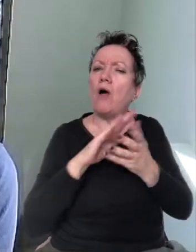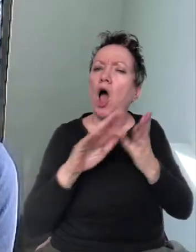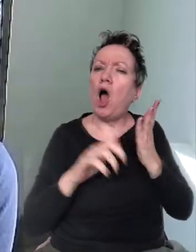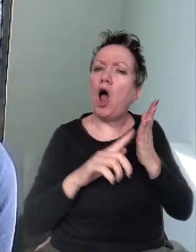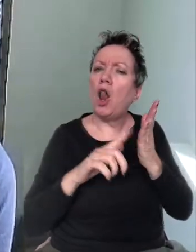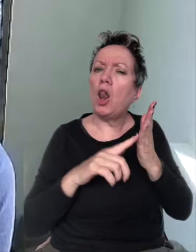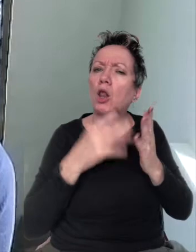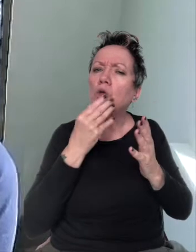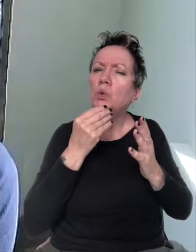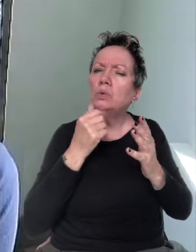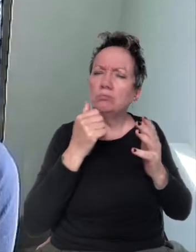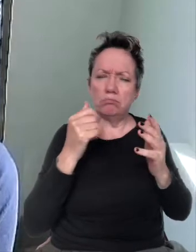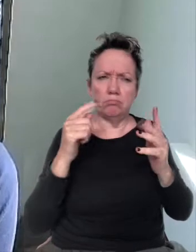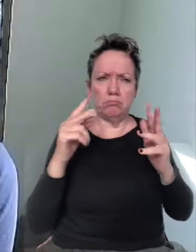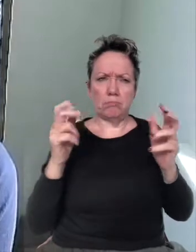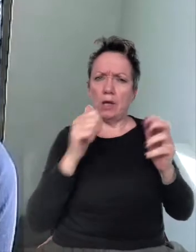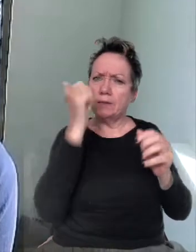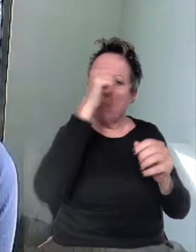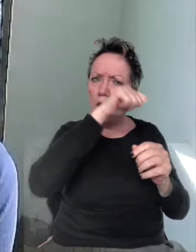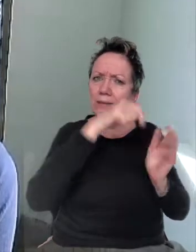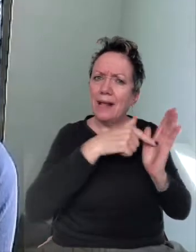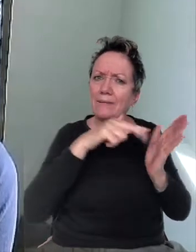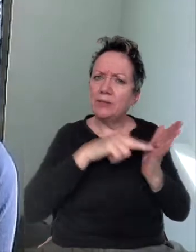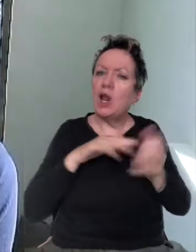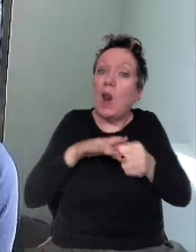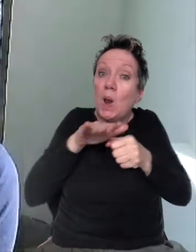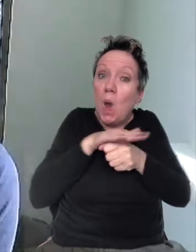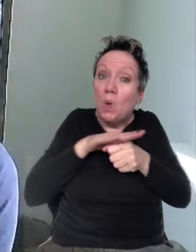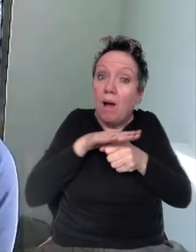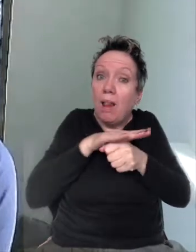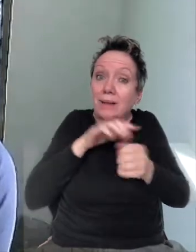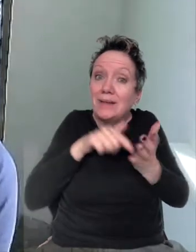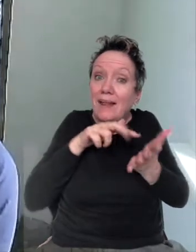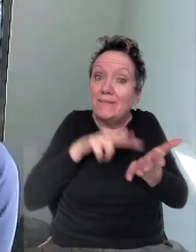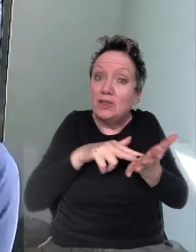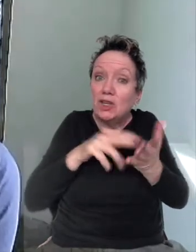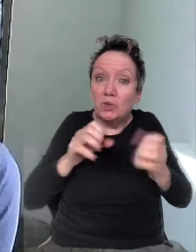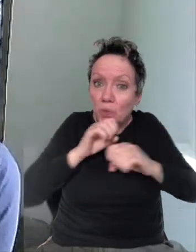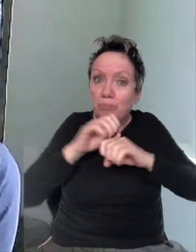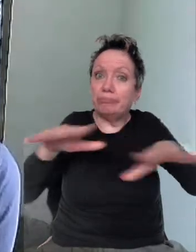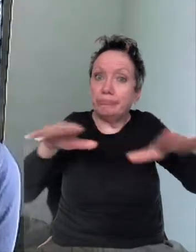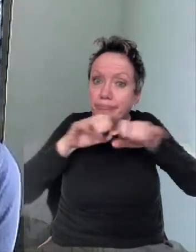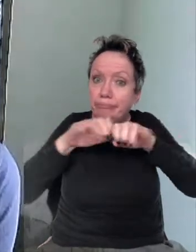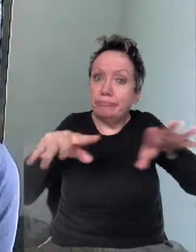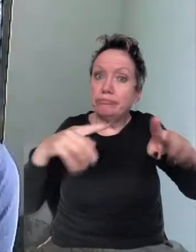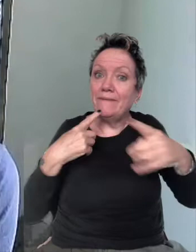smart TV and local television stations to put content and digital work guide.